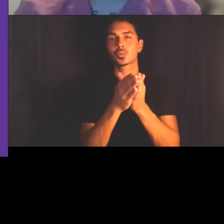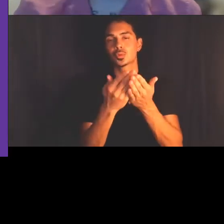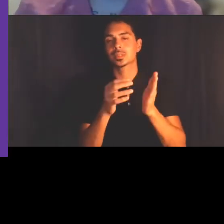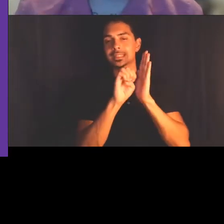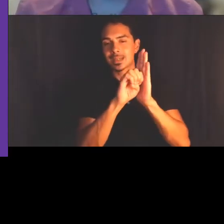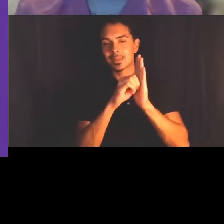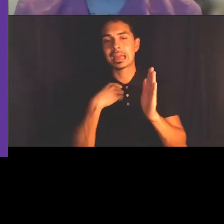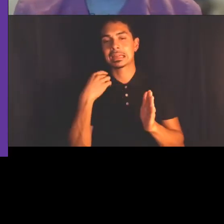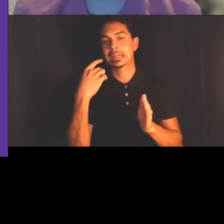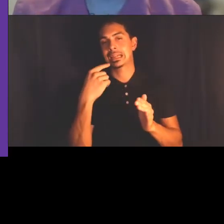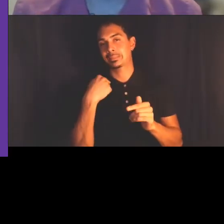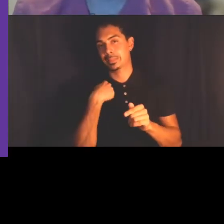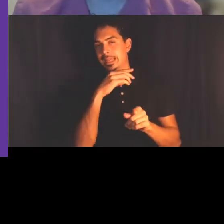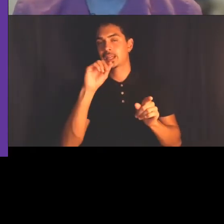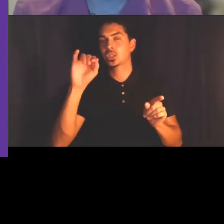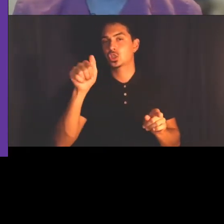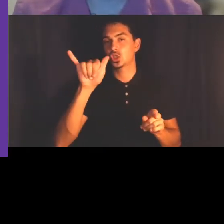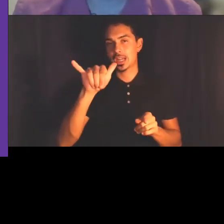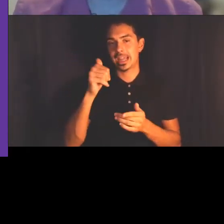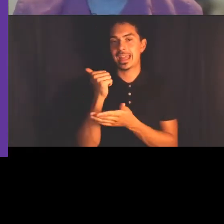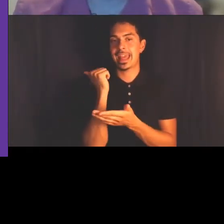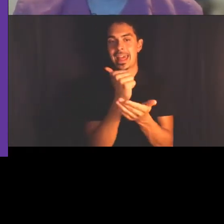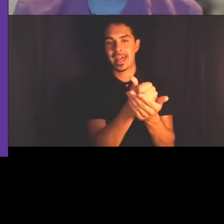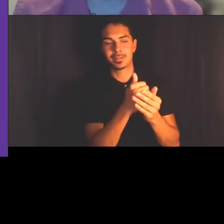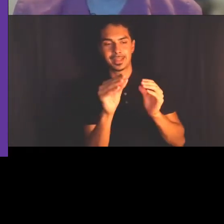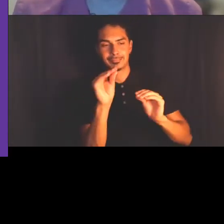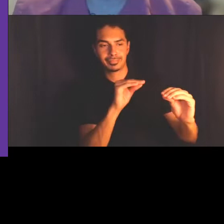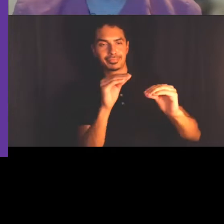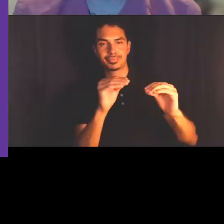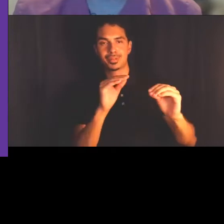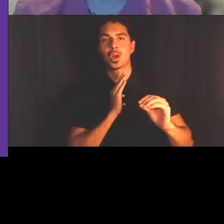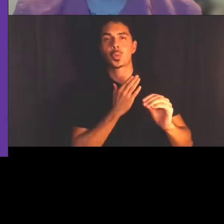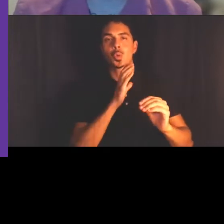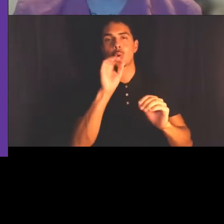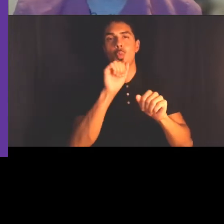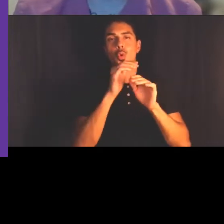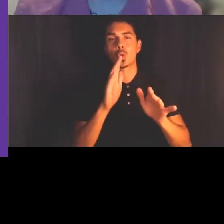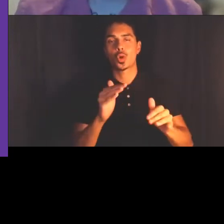of other coworkers and colleagues, put together.